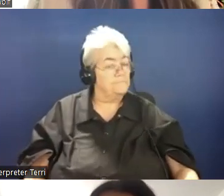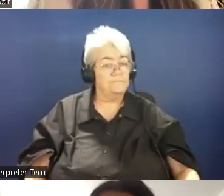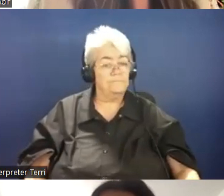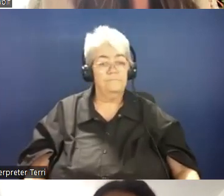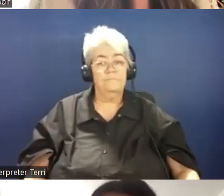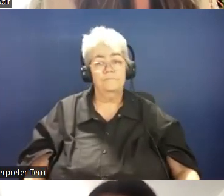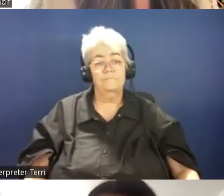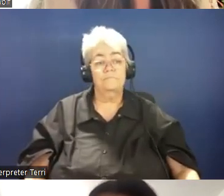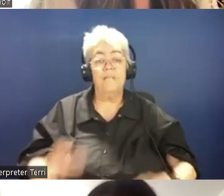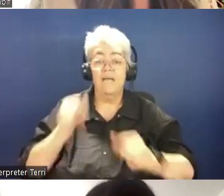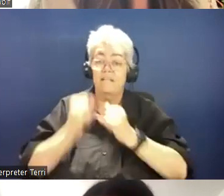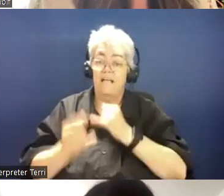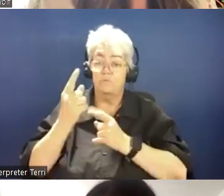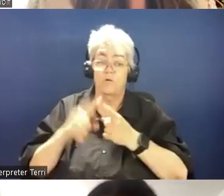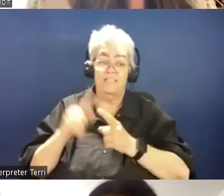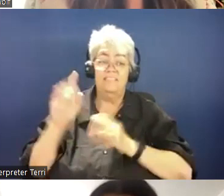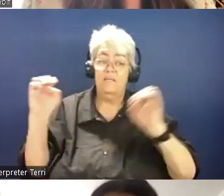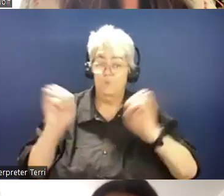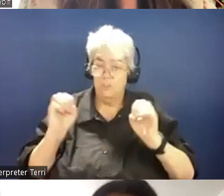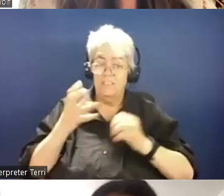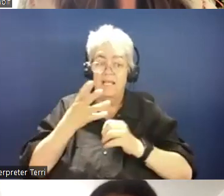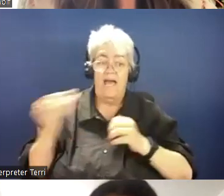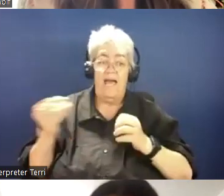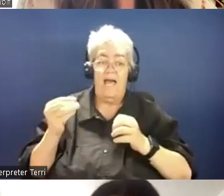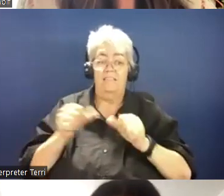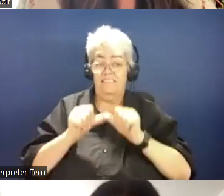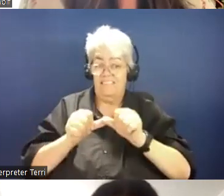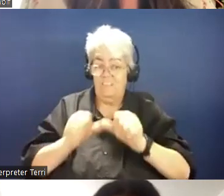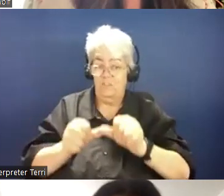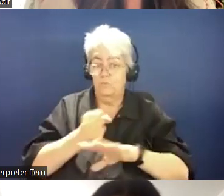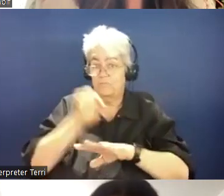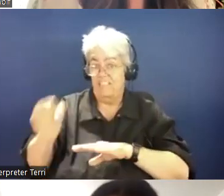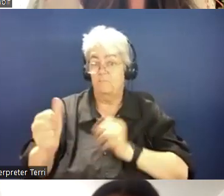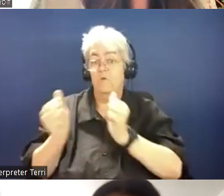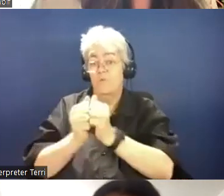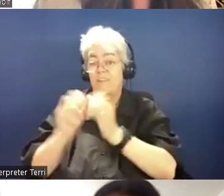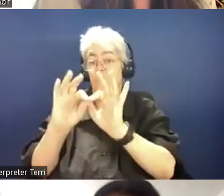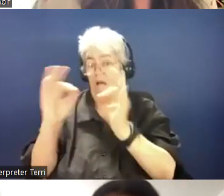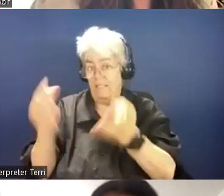And the last one is emergency and continued placement with relative or kin. This is kind of